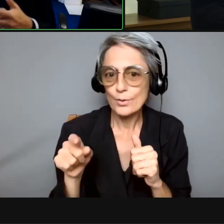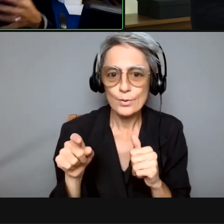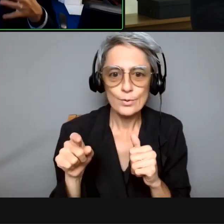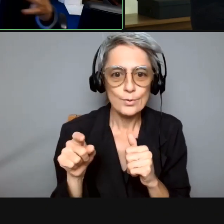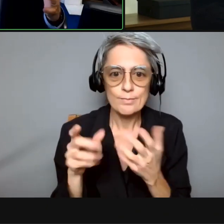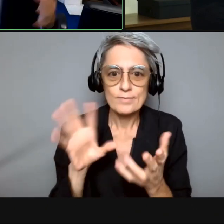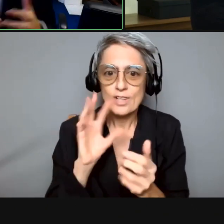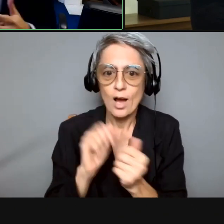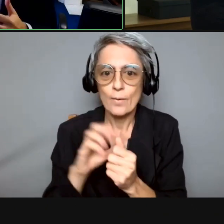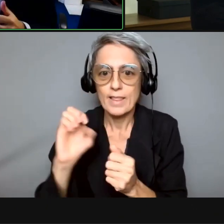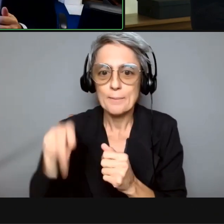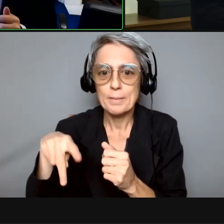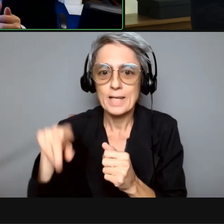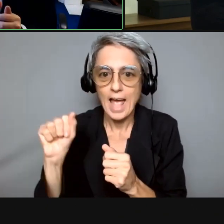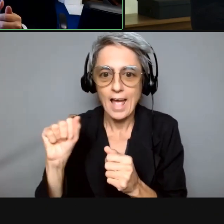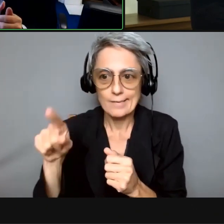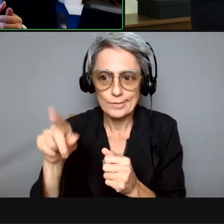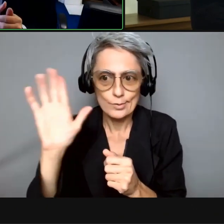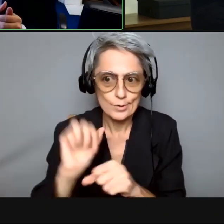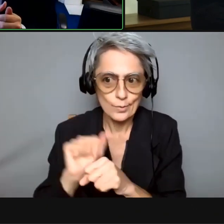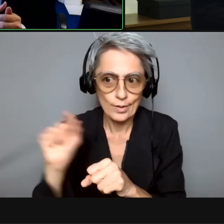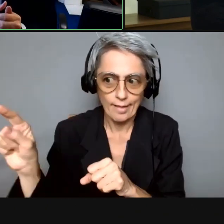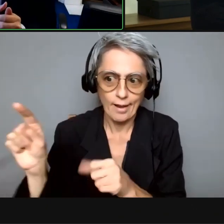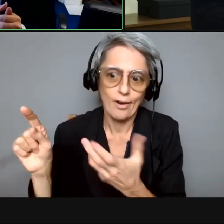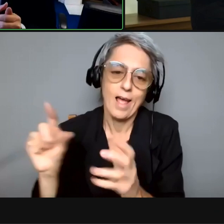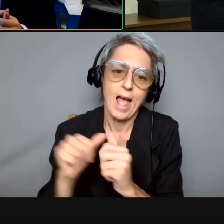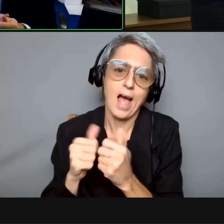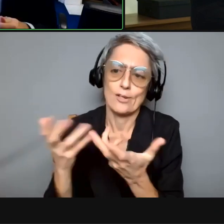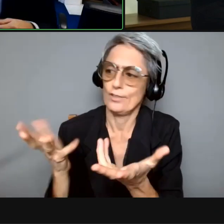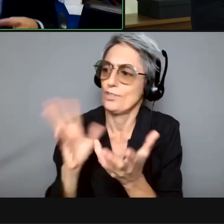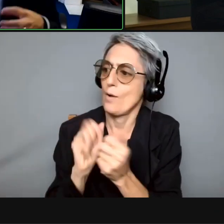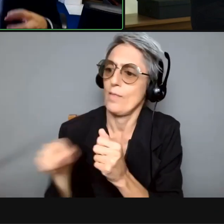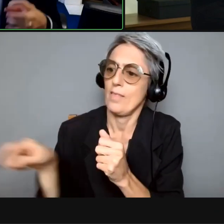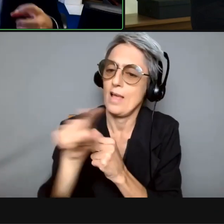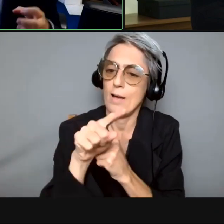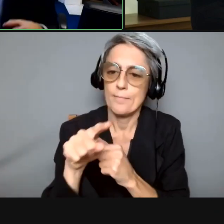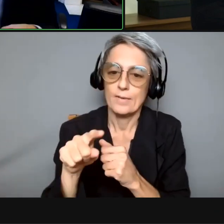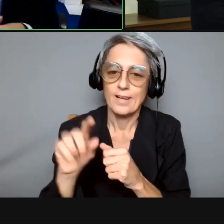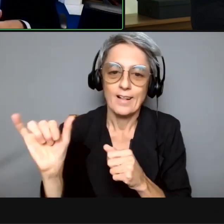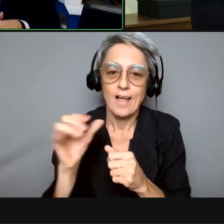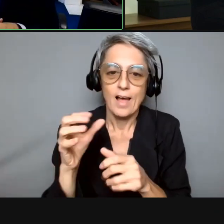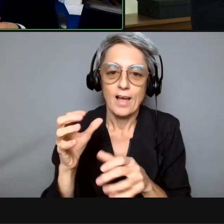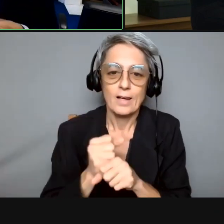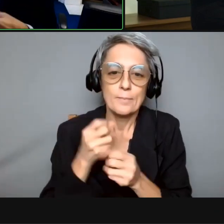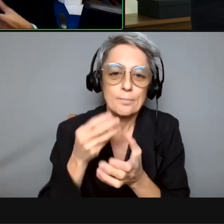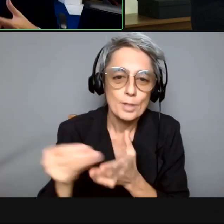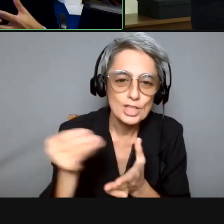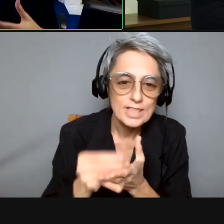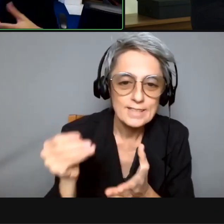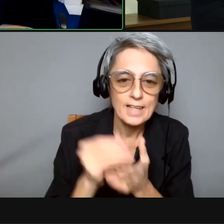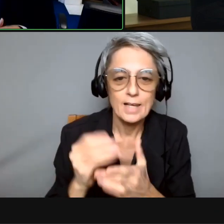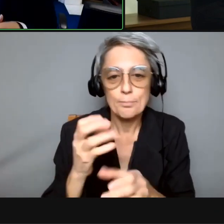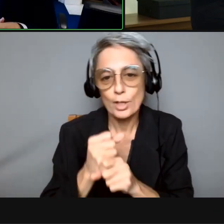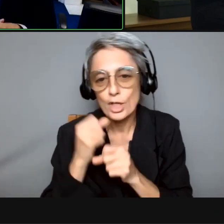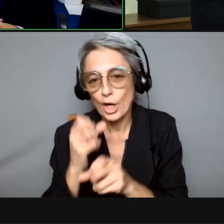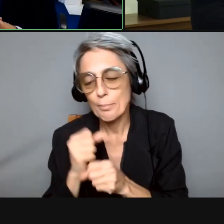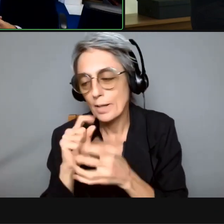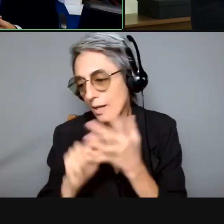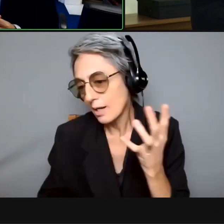which is focused on different things when it comes to the procurement and purchasing. So we're trying to get that to, just as you mentioned,